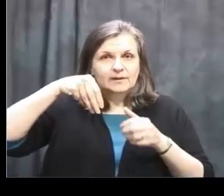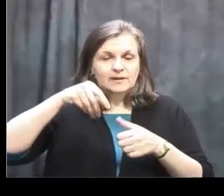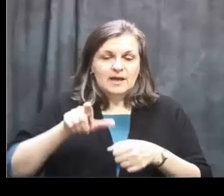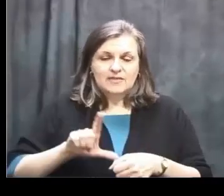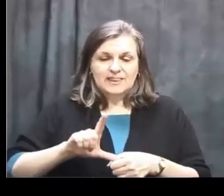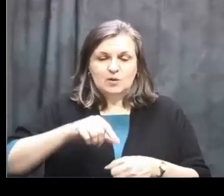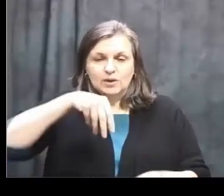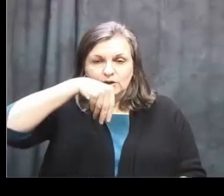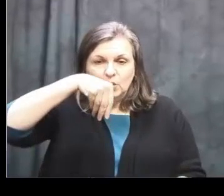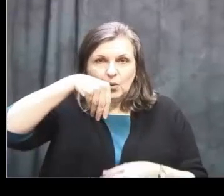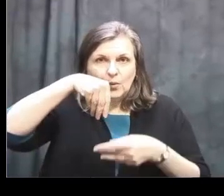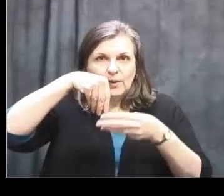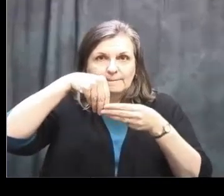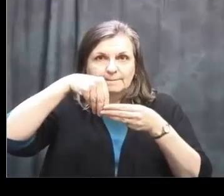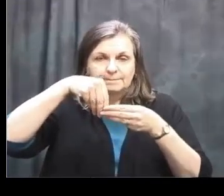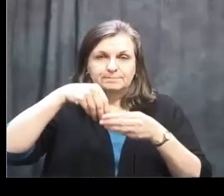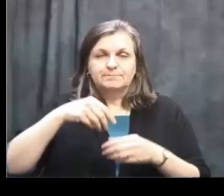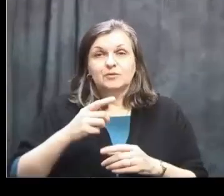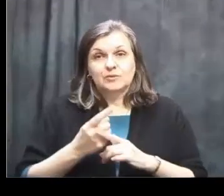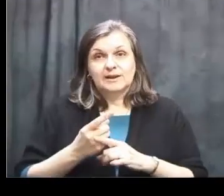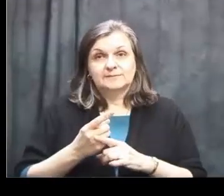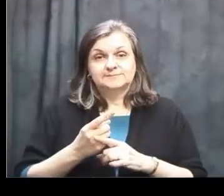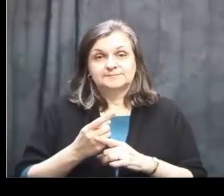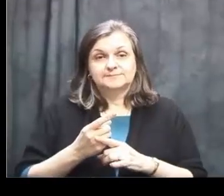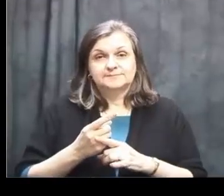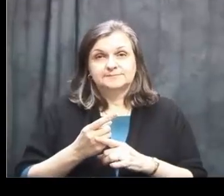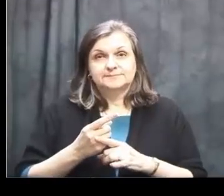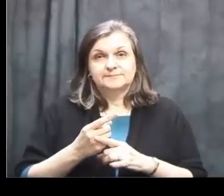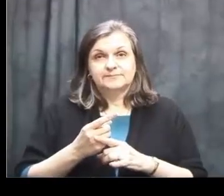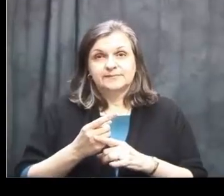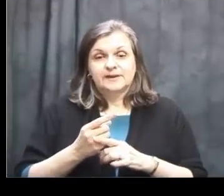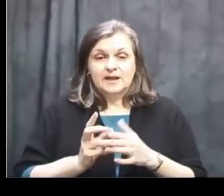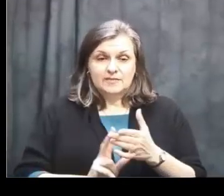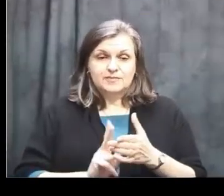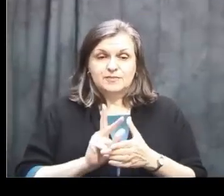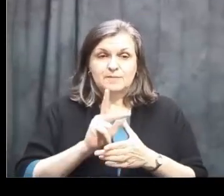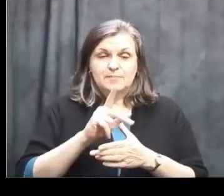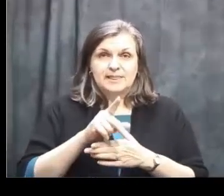bringing liquid up the straw to your mouth right?